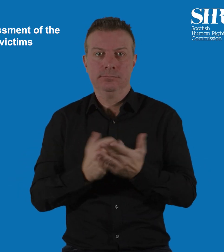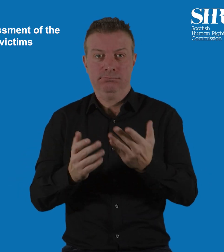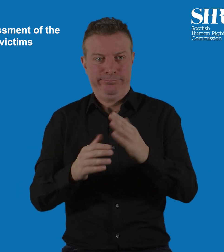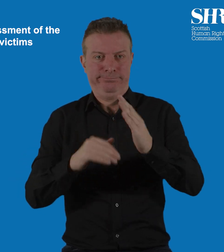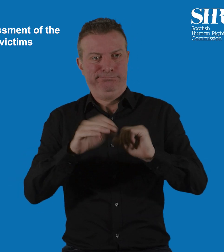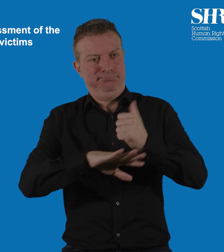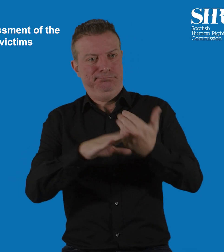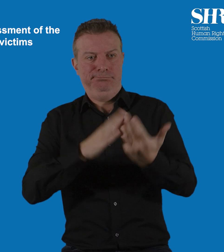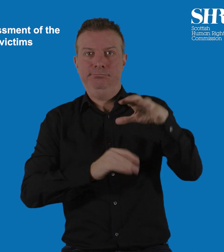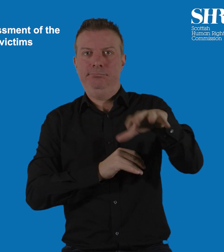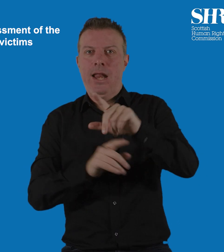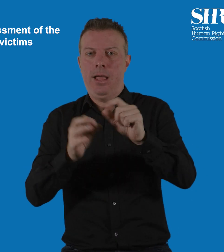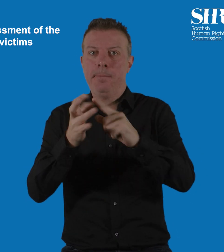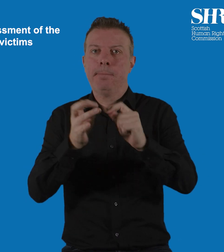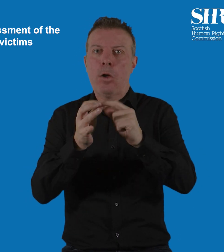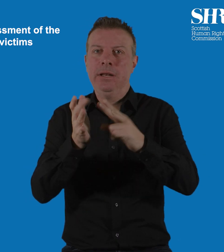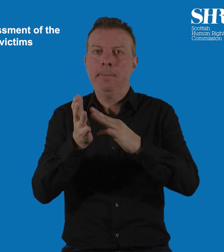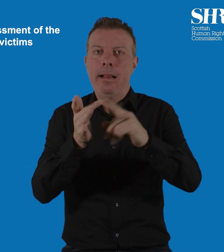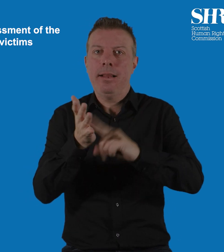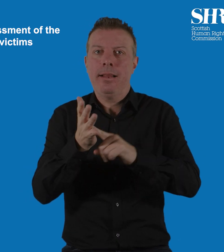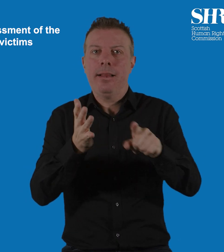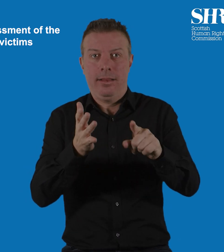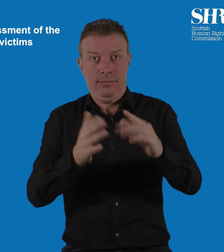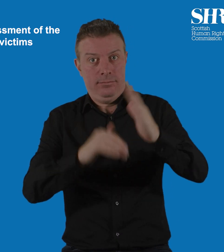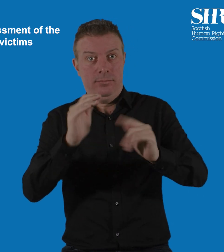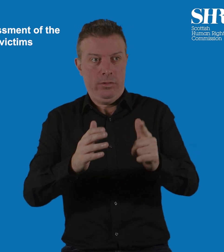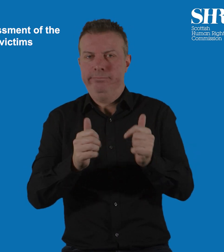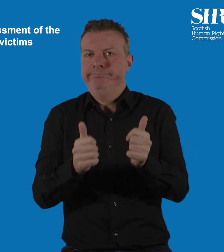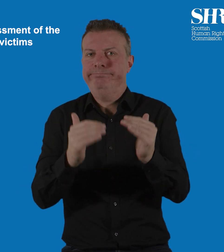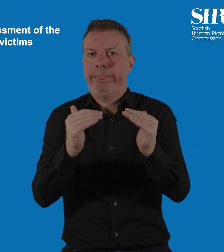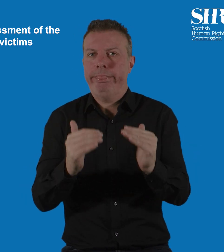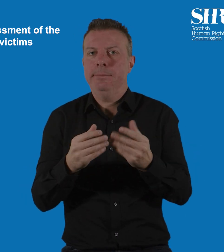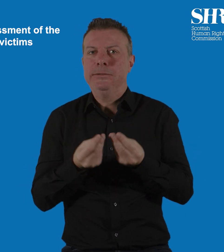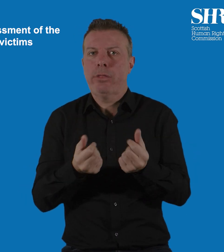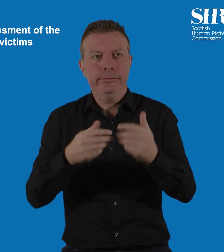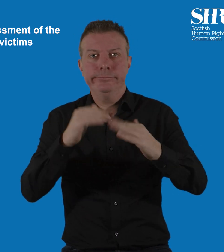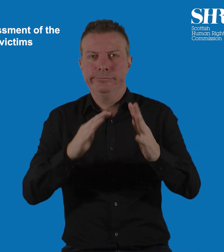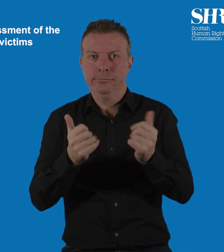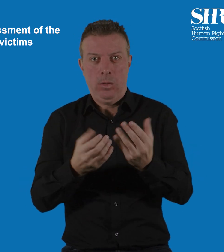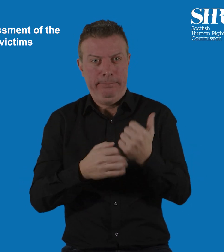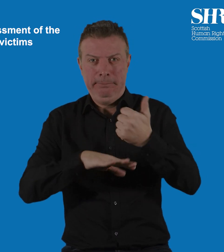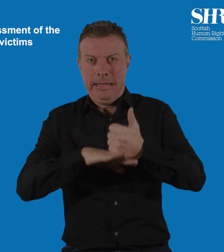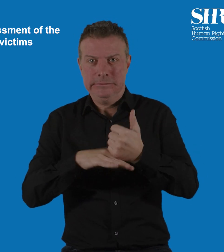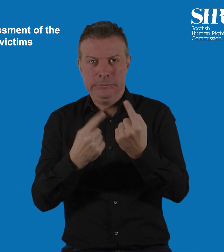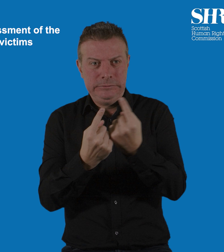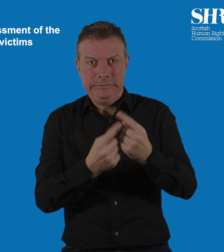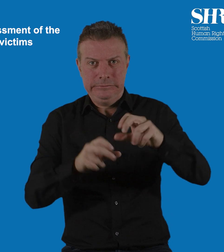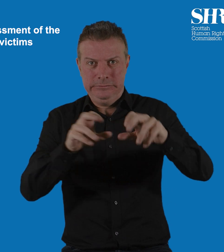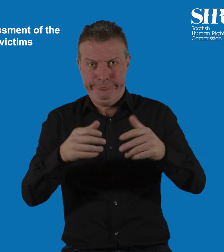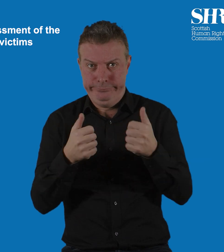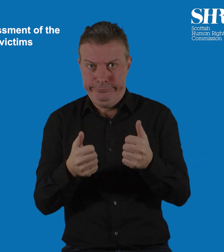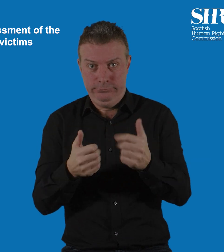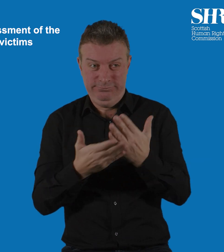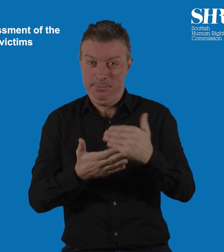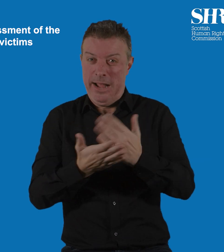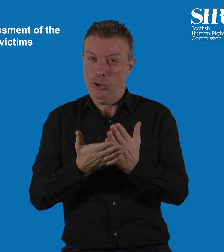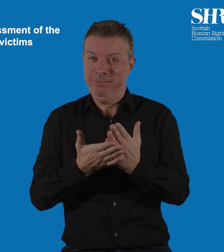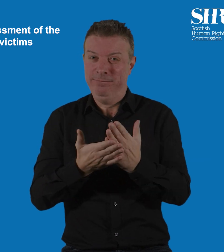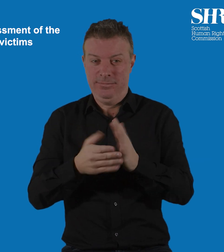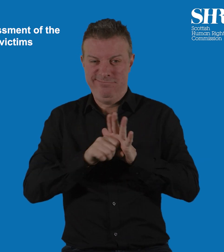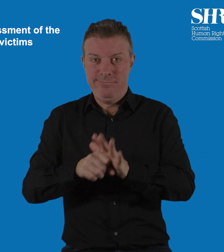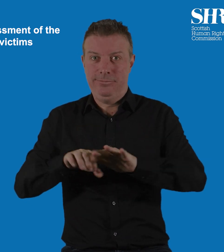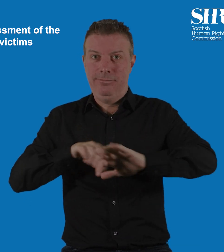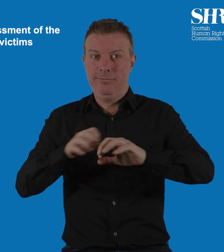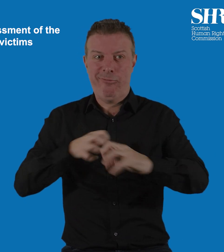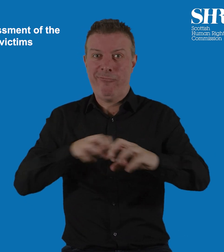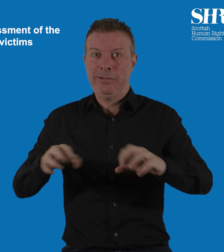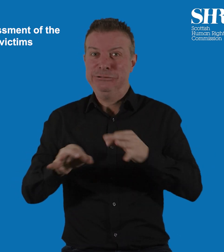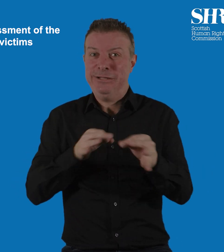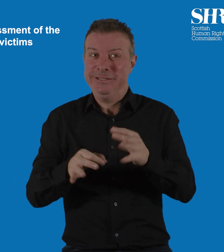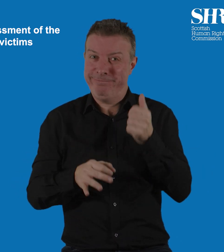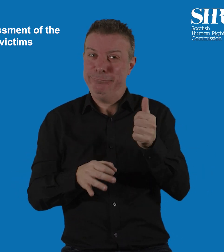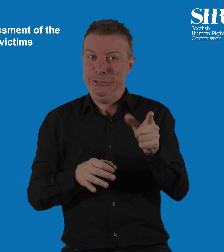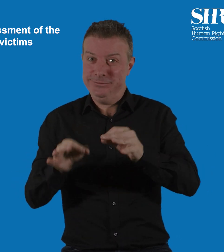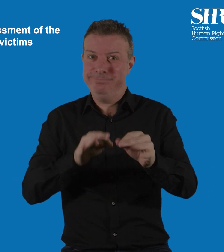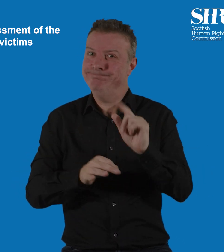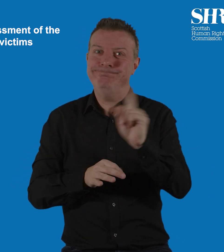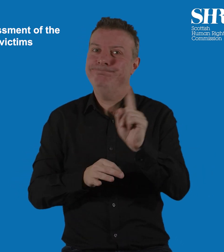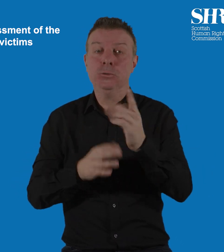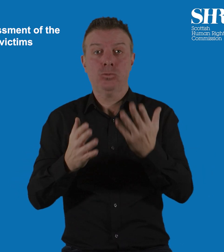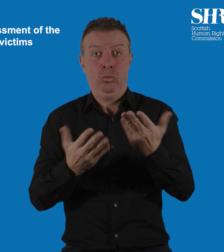Creating sites like Bobbin Mill, built with substandard materials and lacking basic utilities, was part of the assimilation strategy.